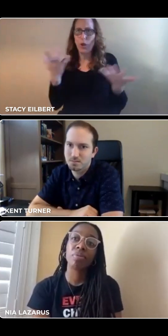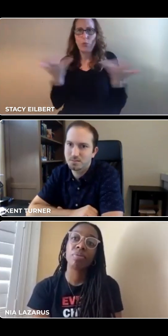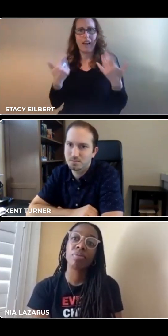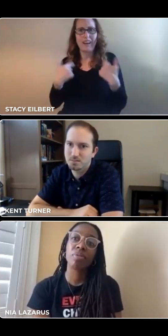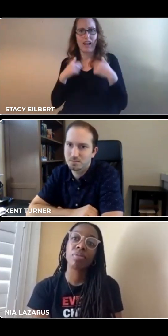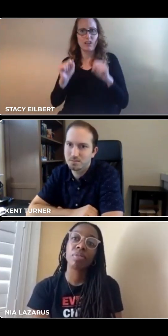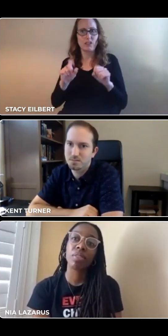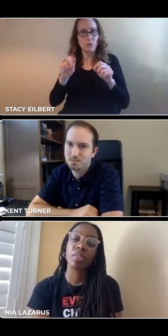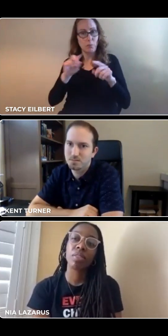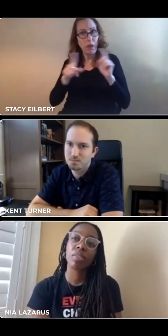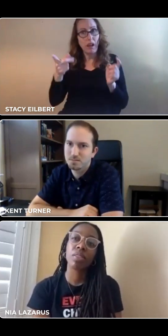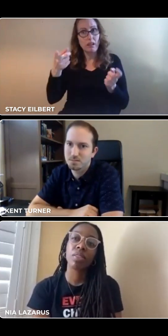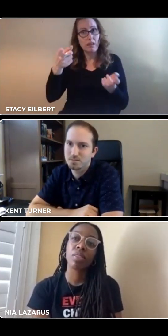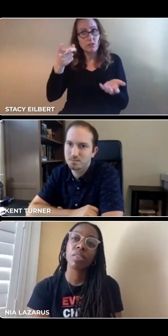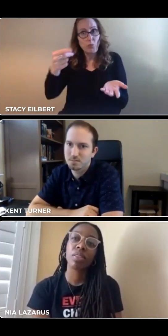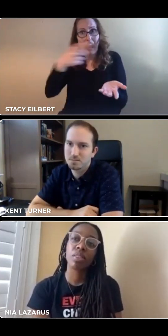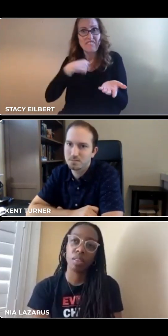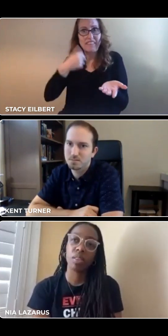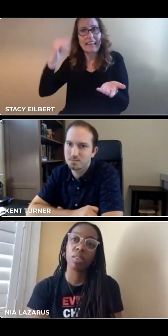students because it is so crucial we reach out to them right now.